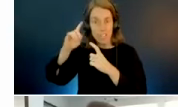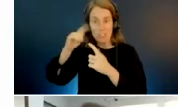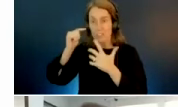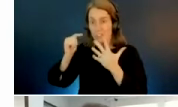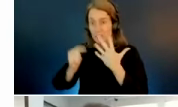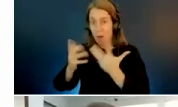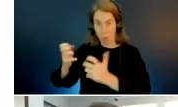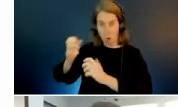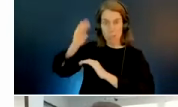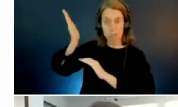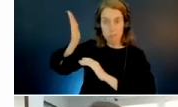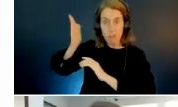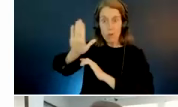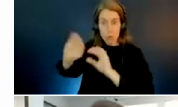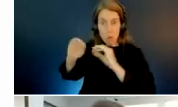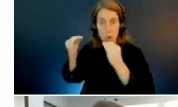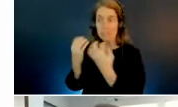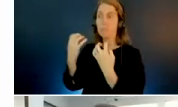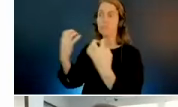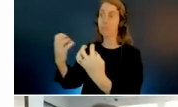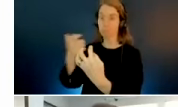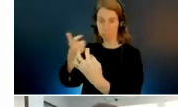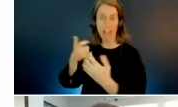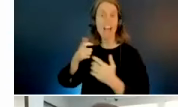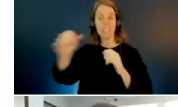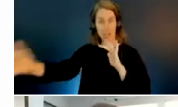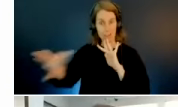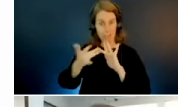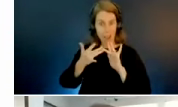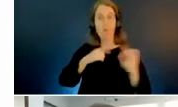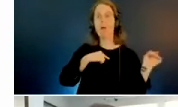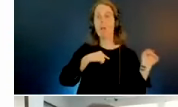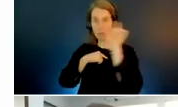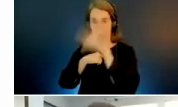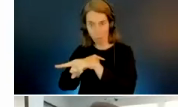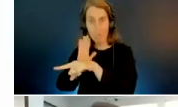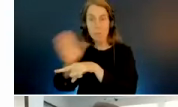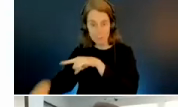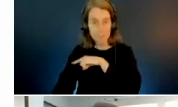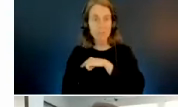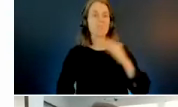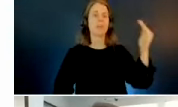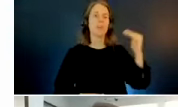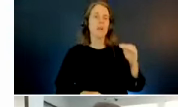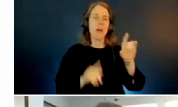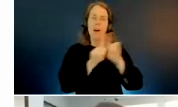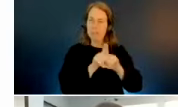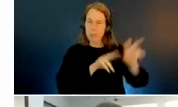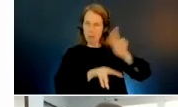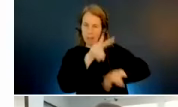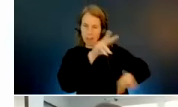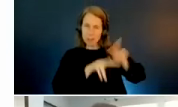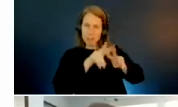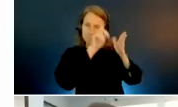monitoring and investigations of abuse and neglect in the community in state-run facilities and that